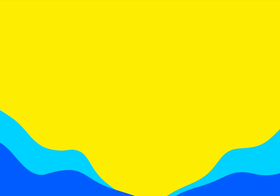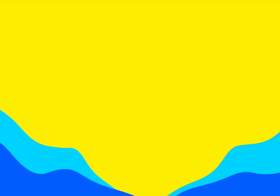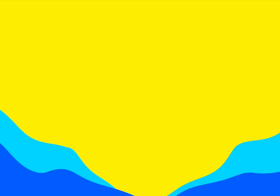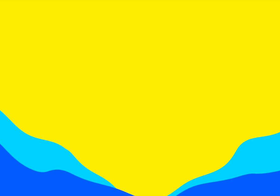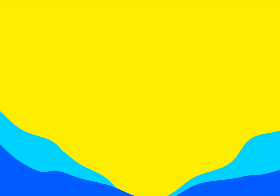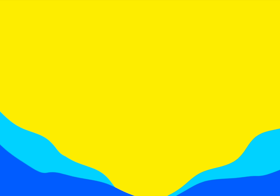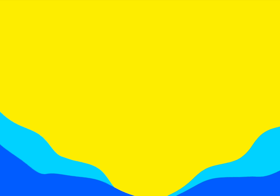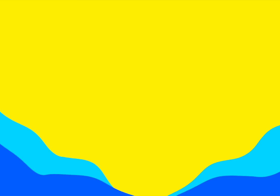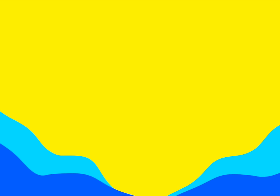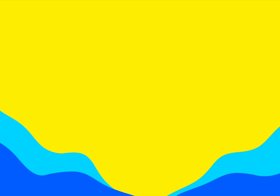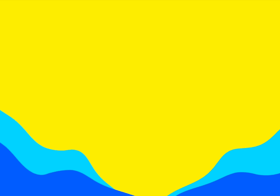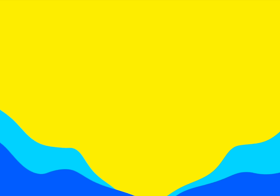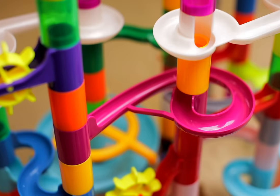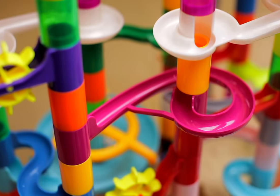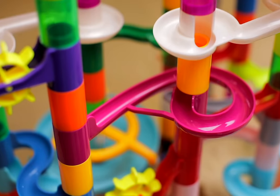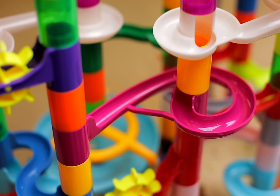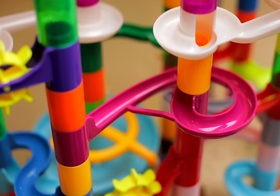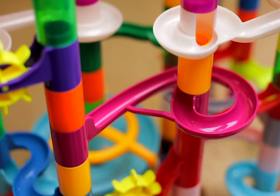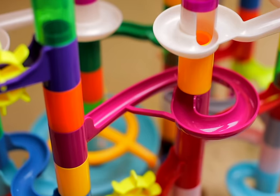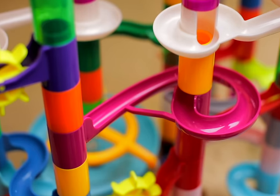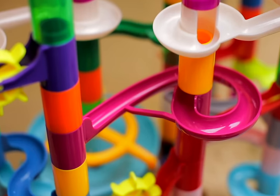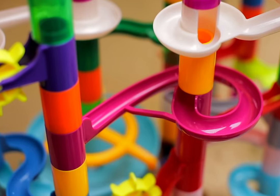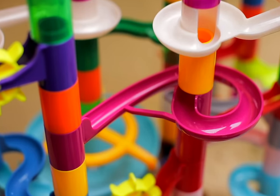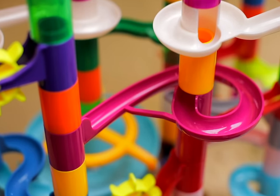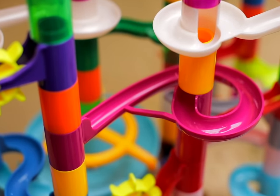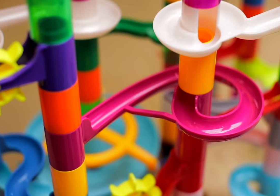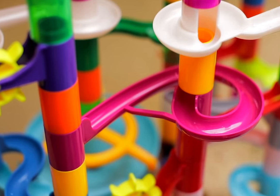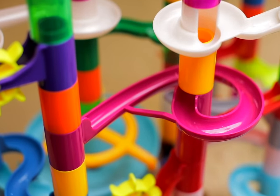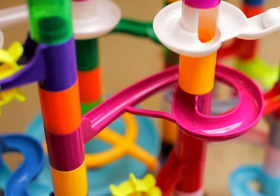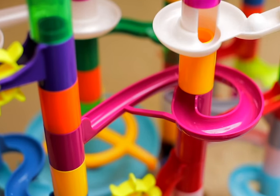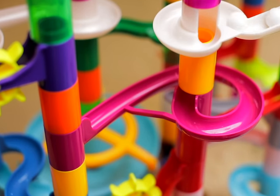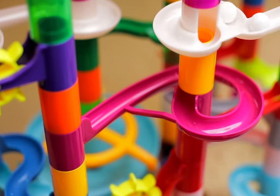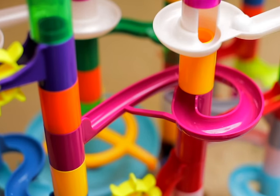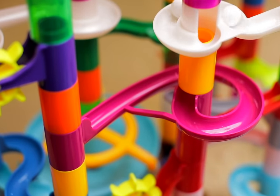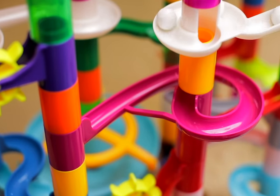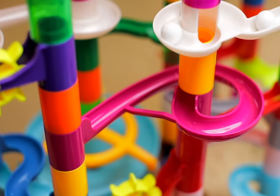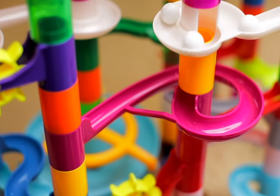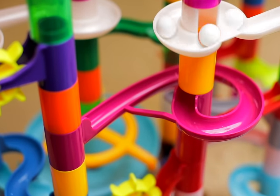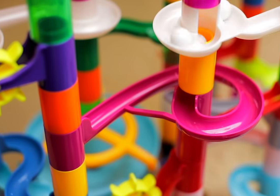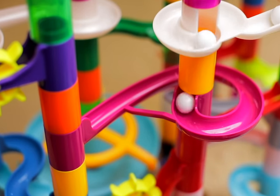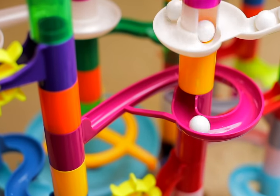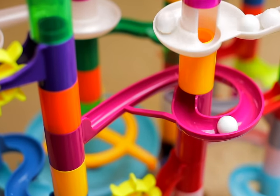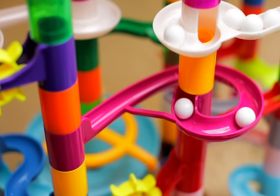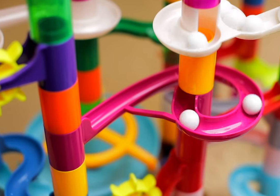the video.